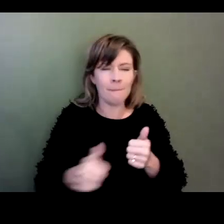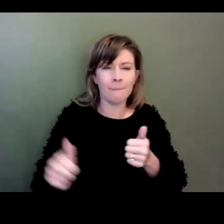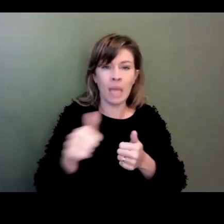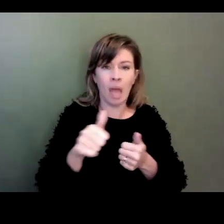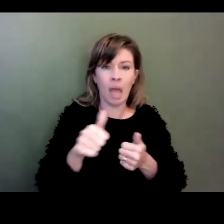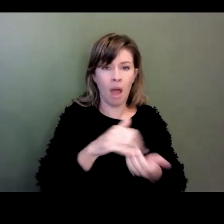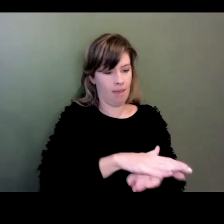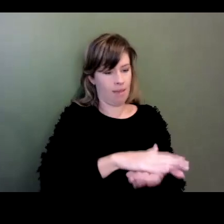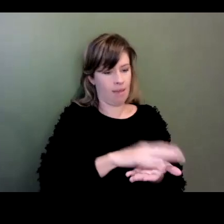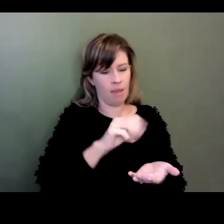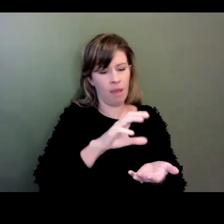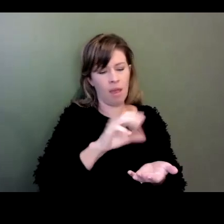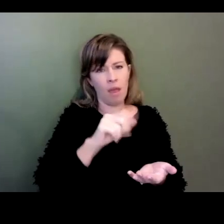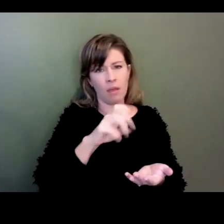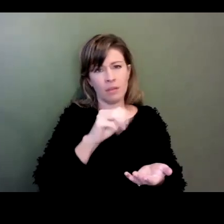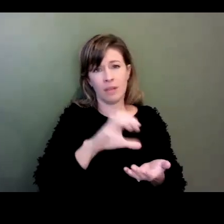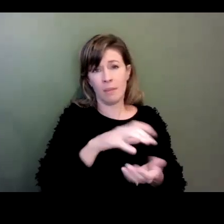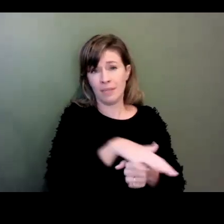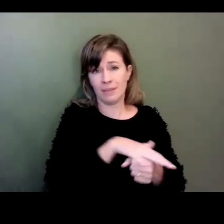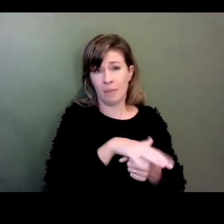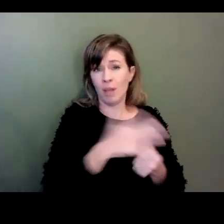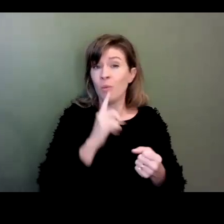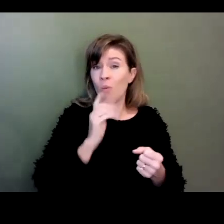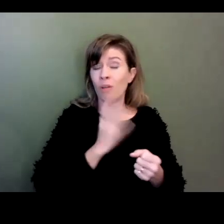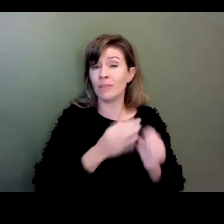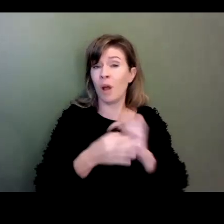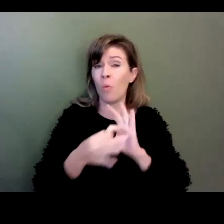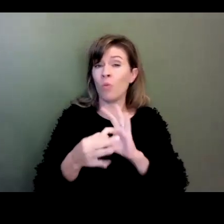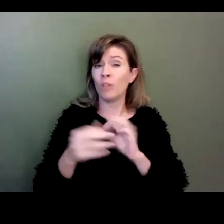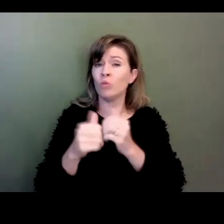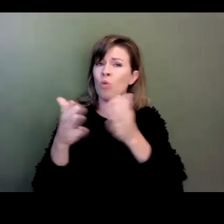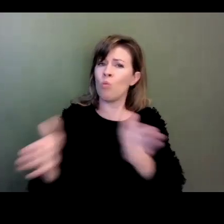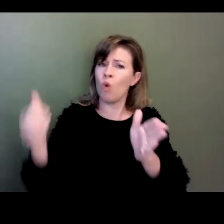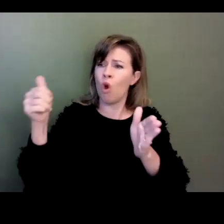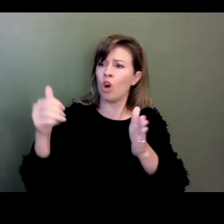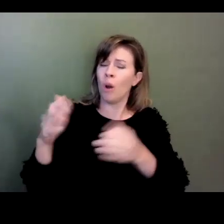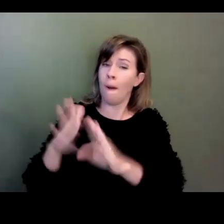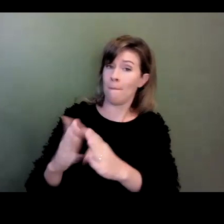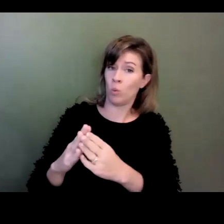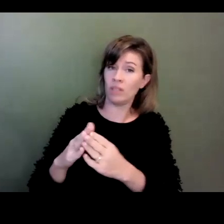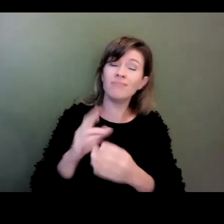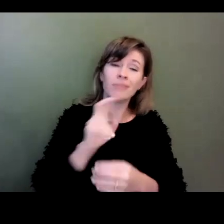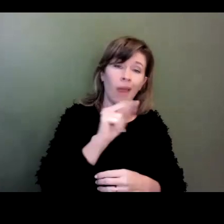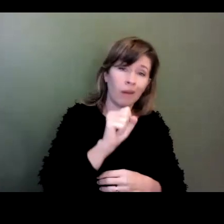academic space, what is our relationship with larger community? You'll see NSF, NIH have these calls now saying